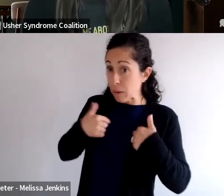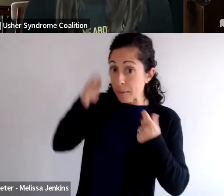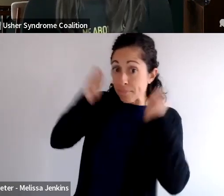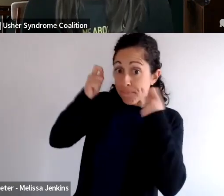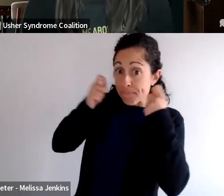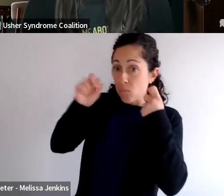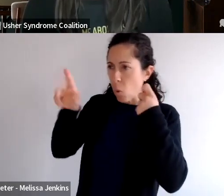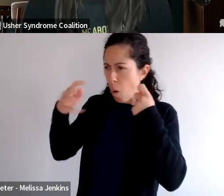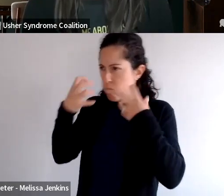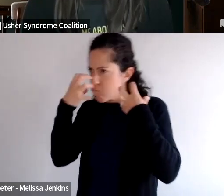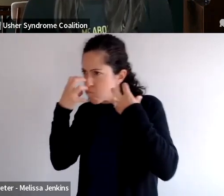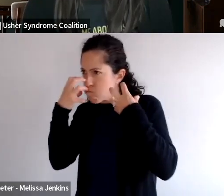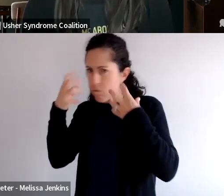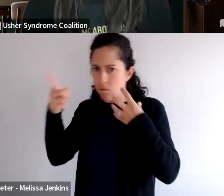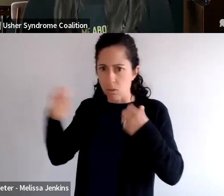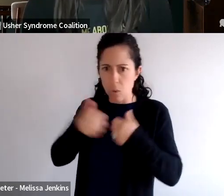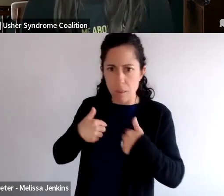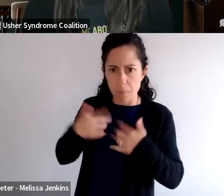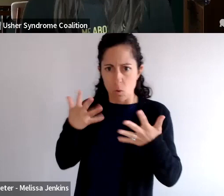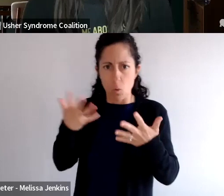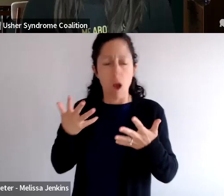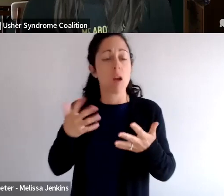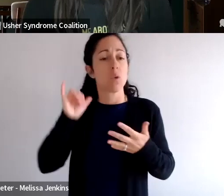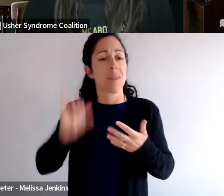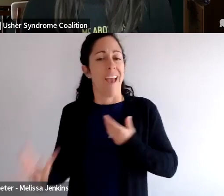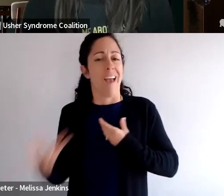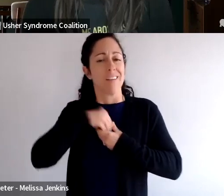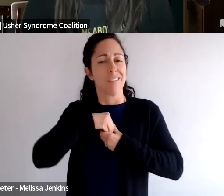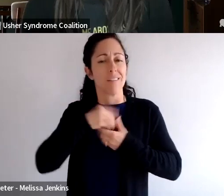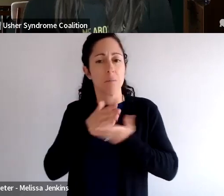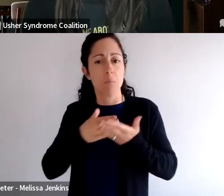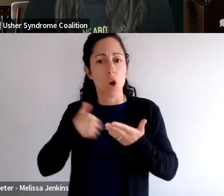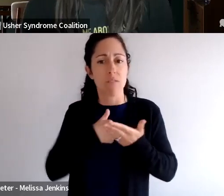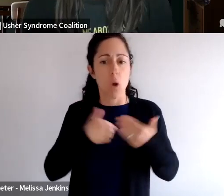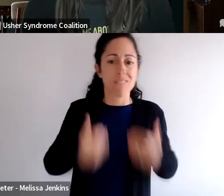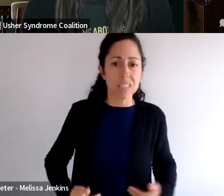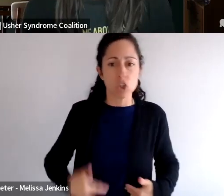our psychological state, and then also our physical state in terms of just how we're simply responding